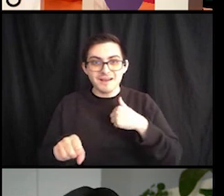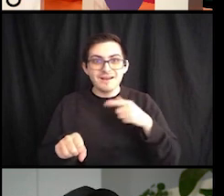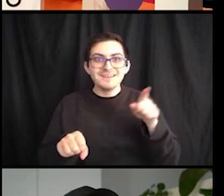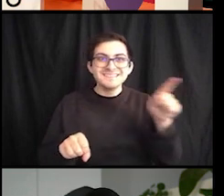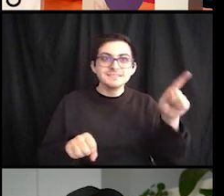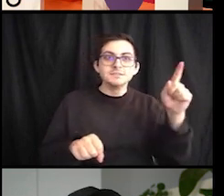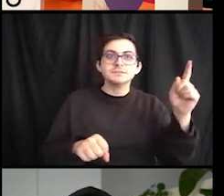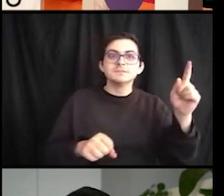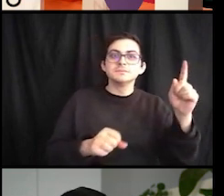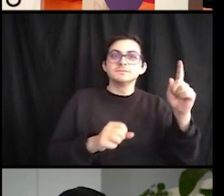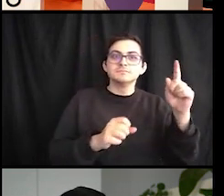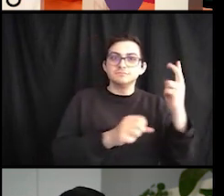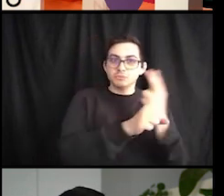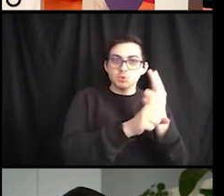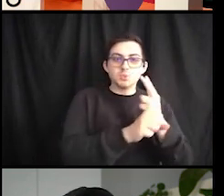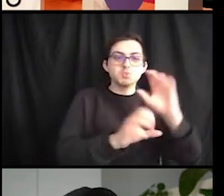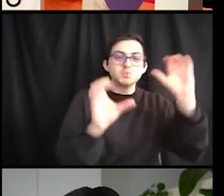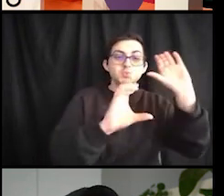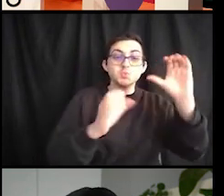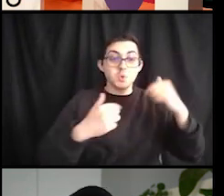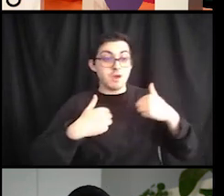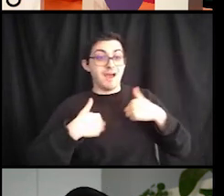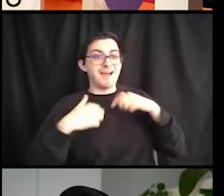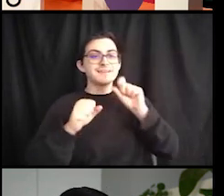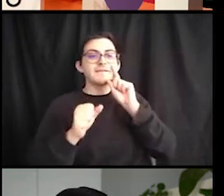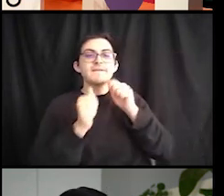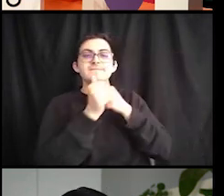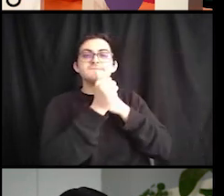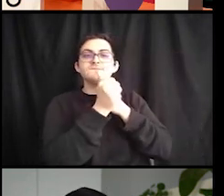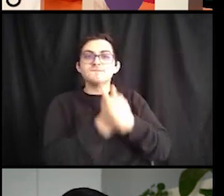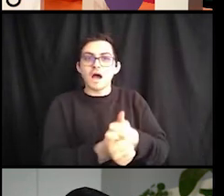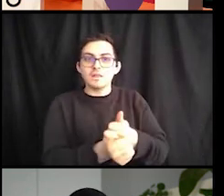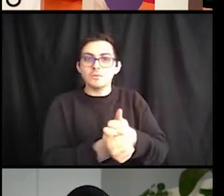I can follow him by pressing on this avatar. And I can follow him as if I'm kind